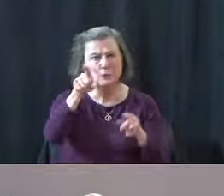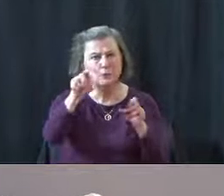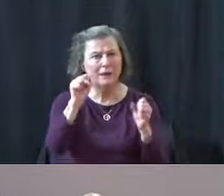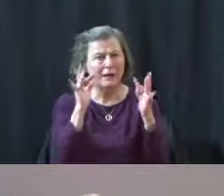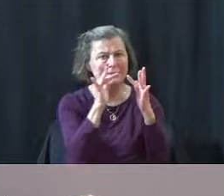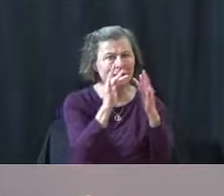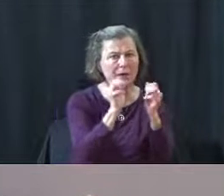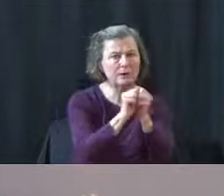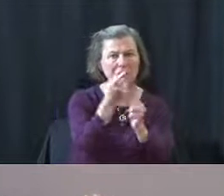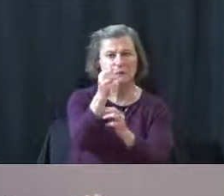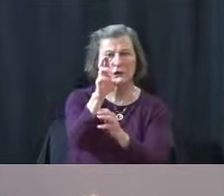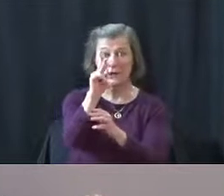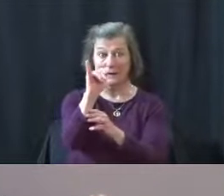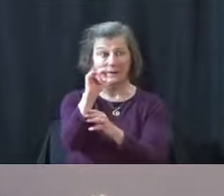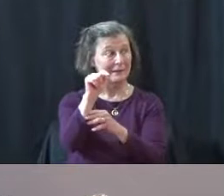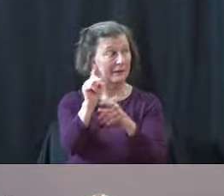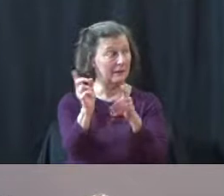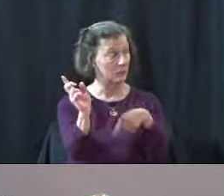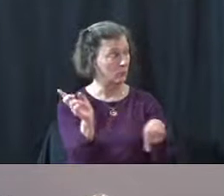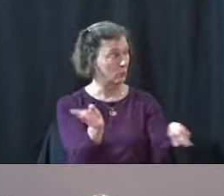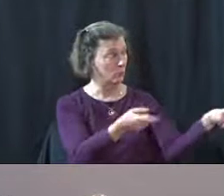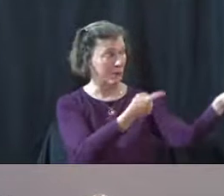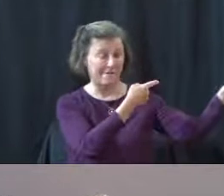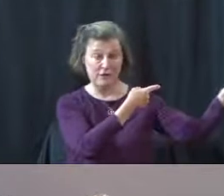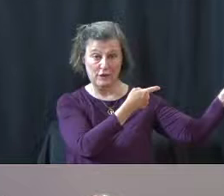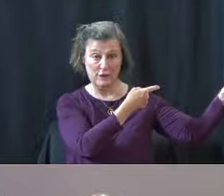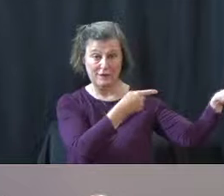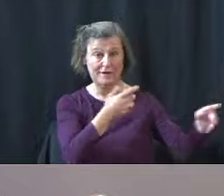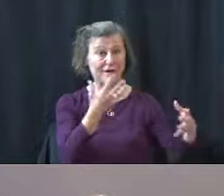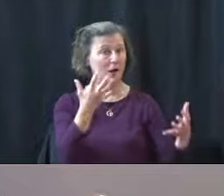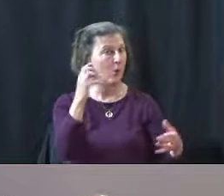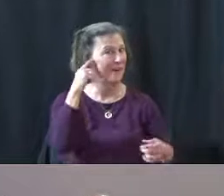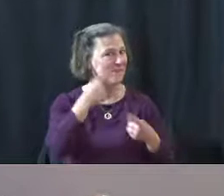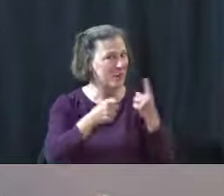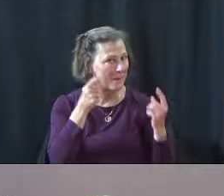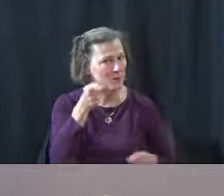Dr. Kitt -- he's right over there next to me and he would love to hear from you if you